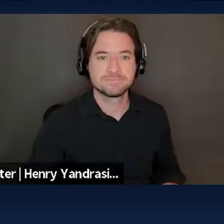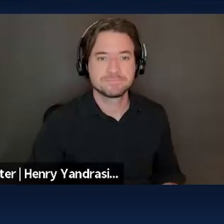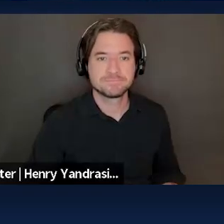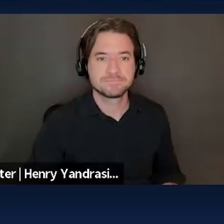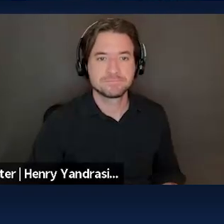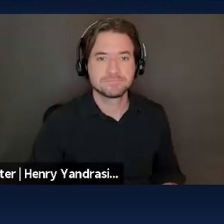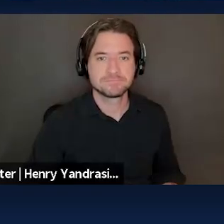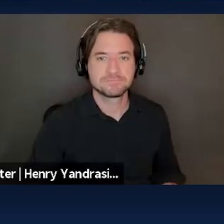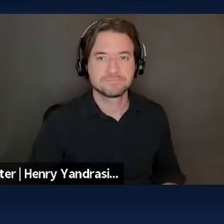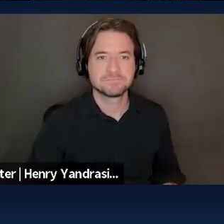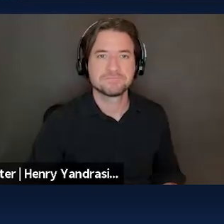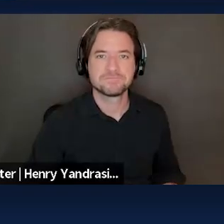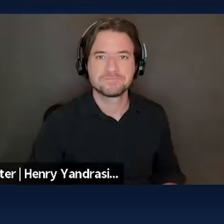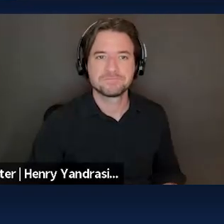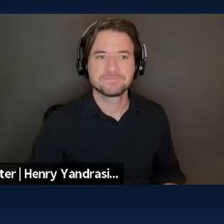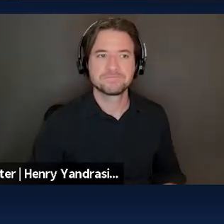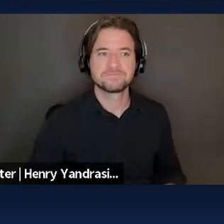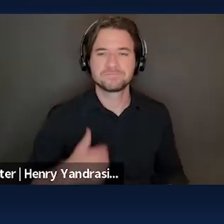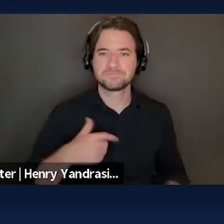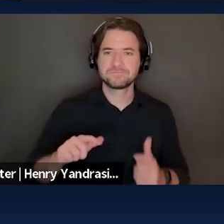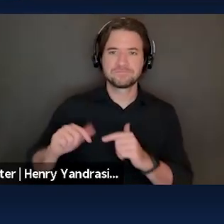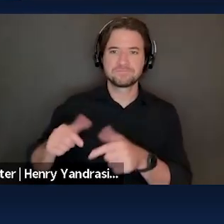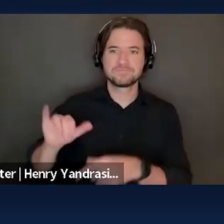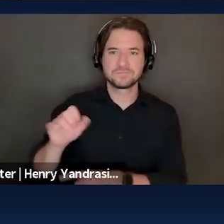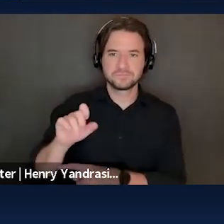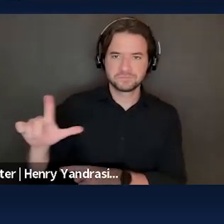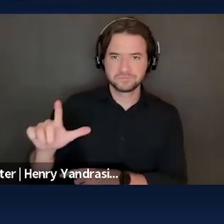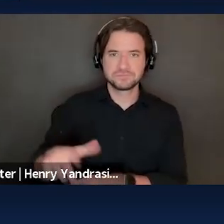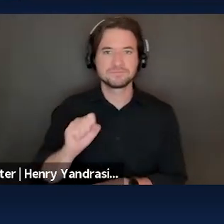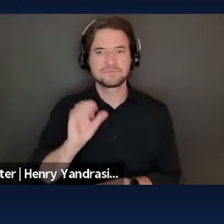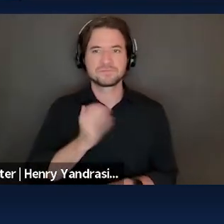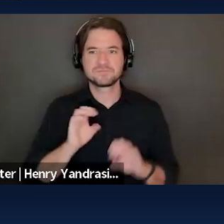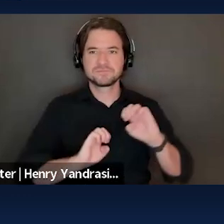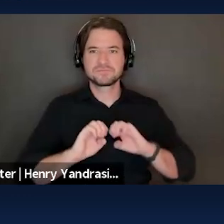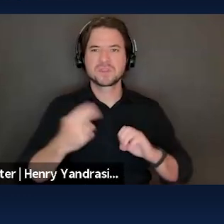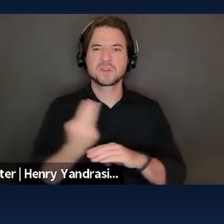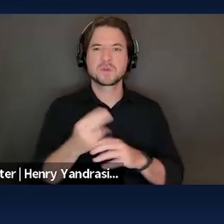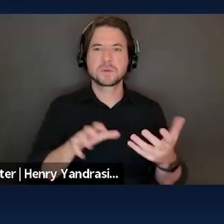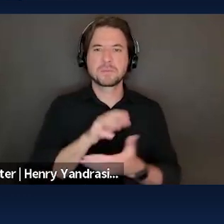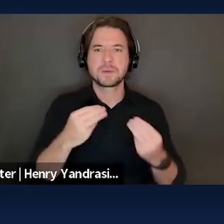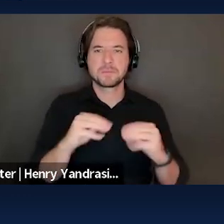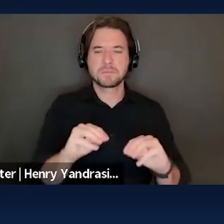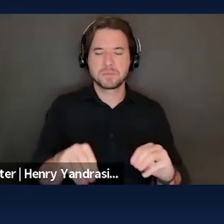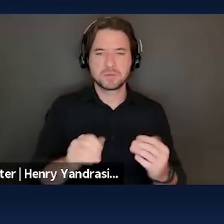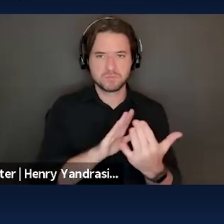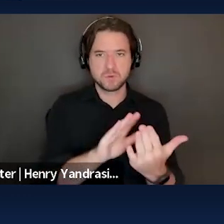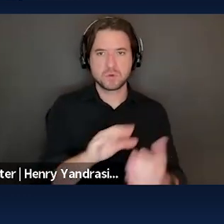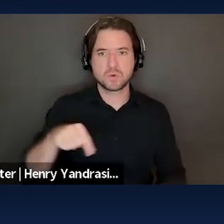Thank you. Yeah, thanks, Steve. And in our evaluation, we used a mixed methods approach, combining both quantitative and qualitative data.